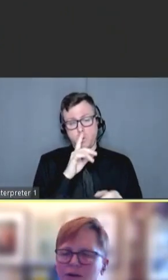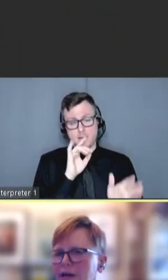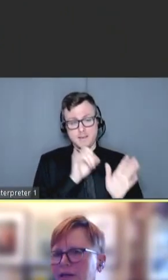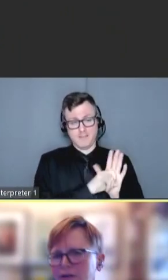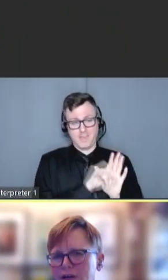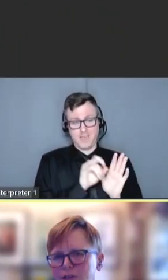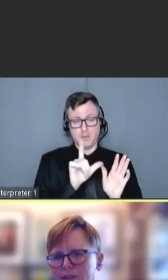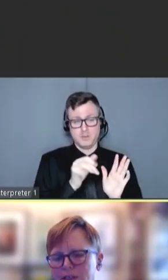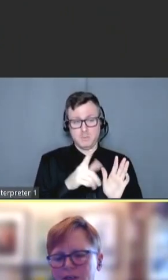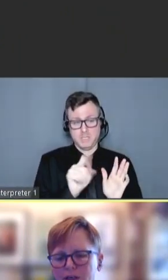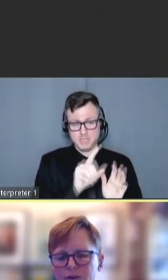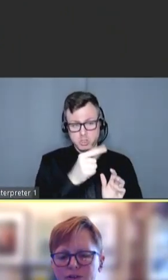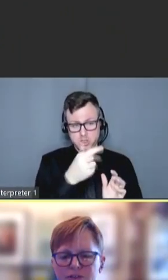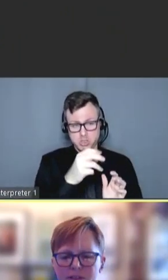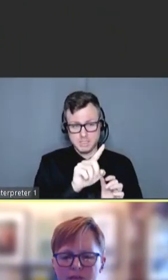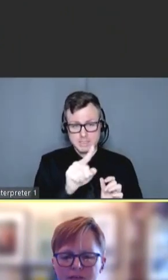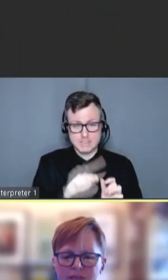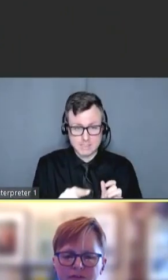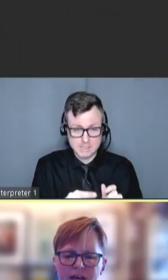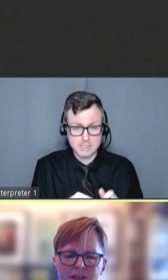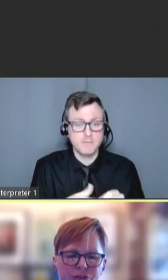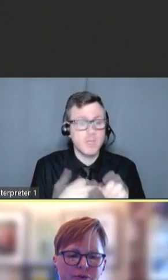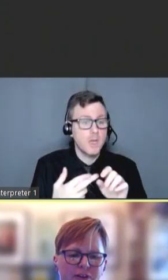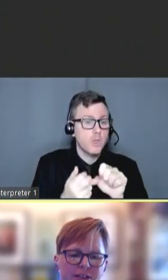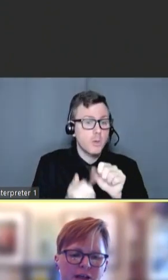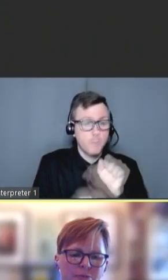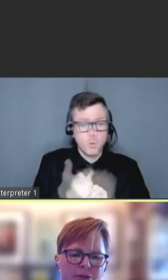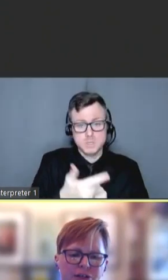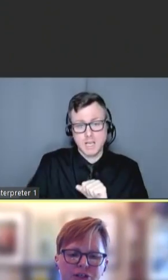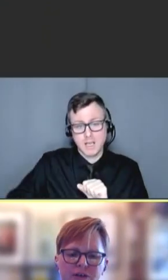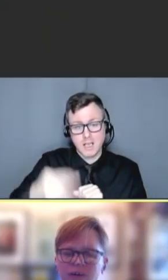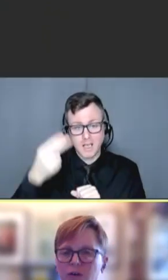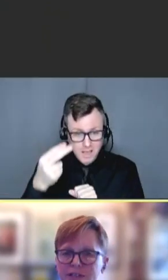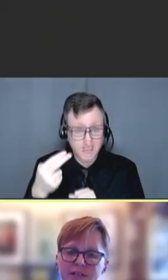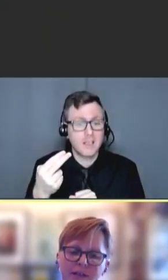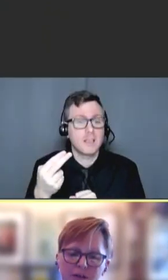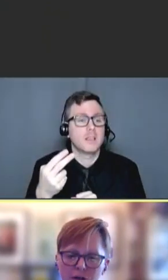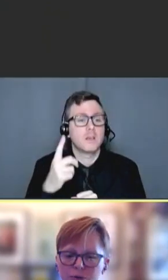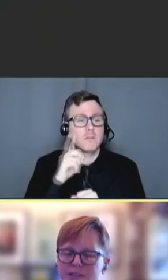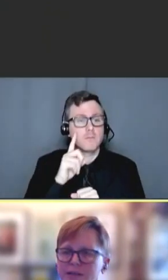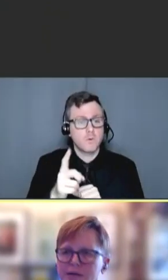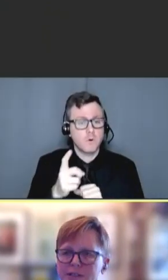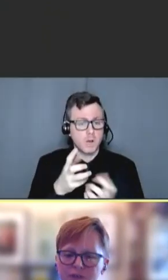The high rate of LGBTQ self-identification reflect accommodation of increasing cultural